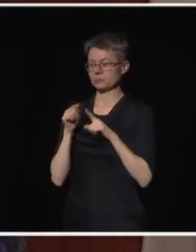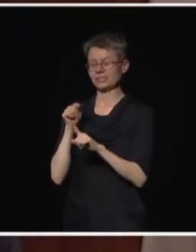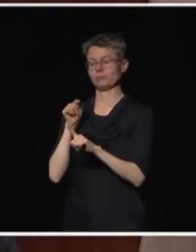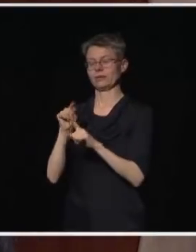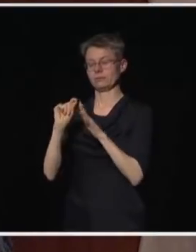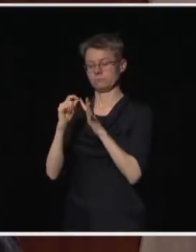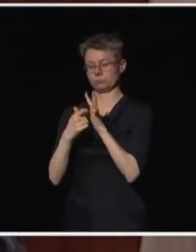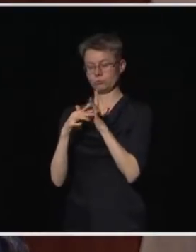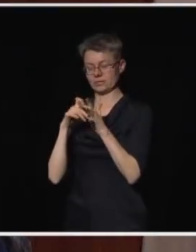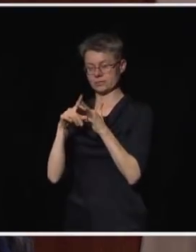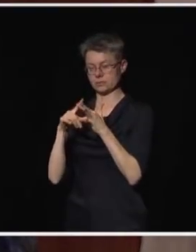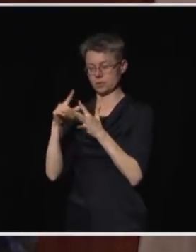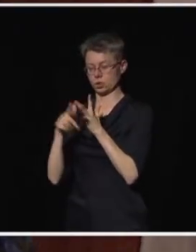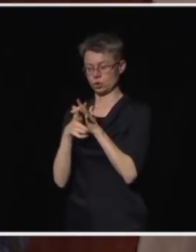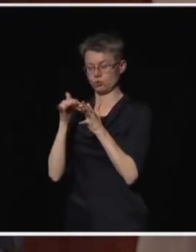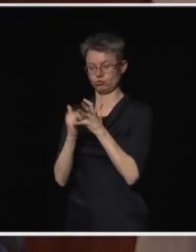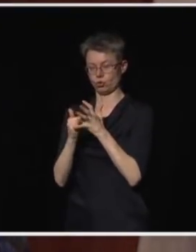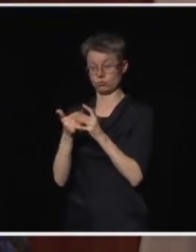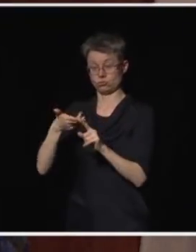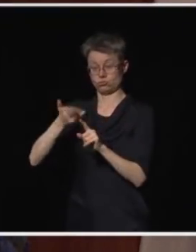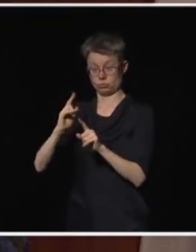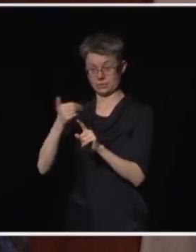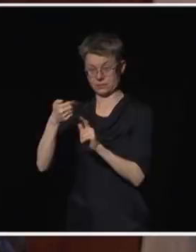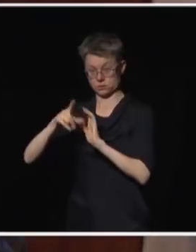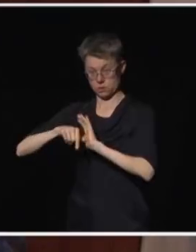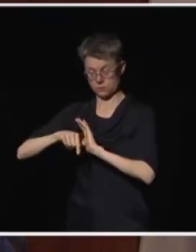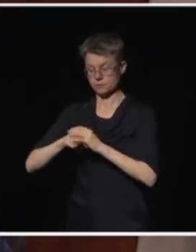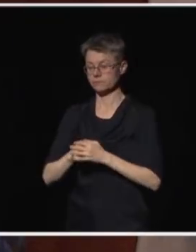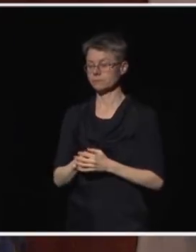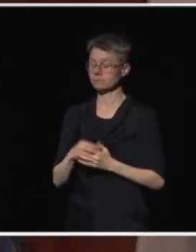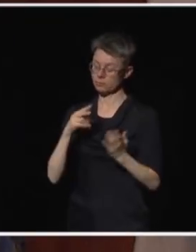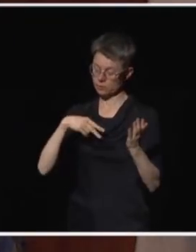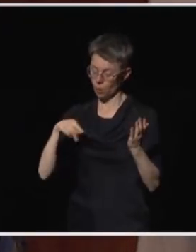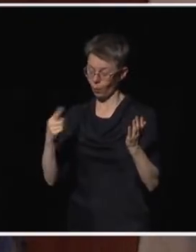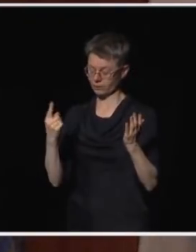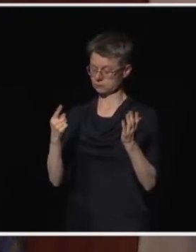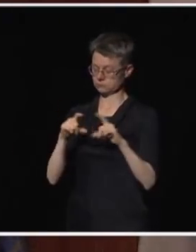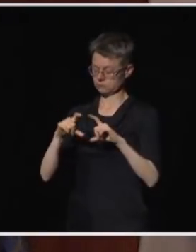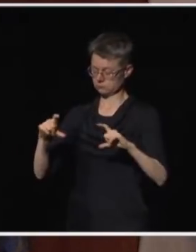But one of the paragraphs that struck me the most was when you talked about -- and I think it's the line where you say that those